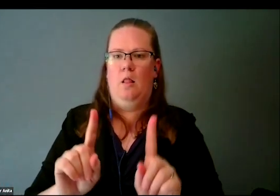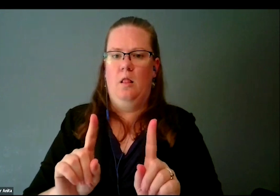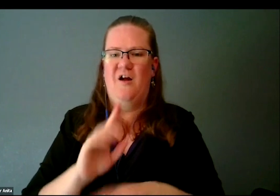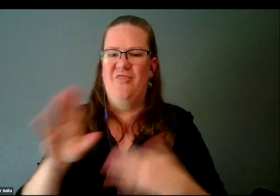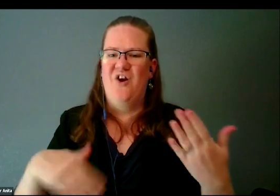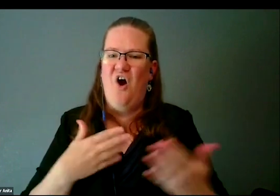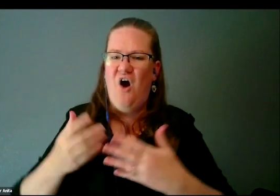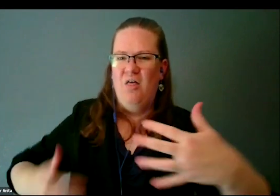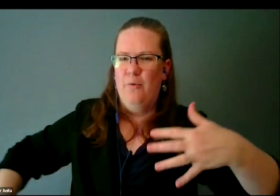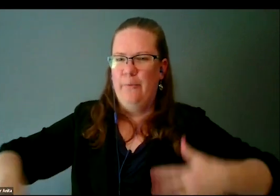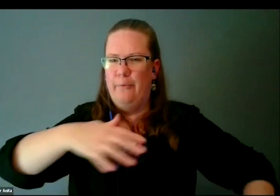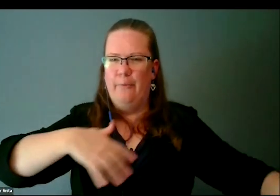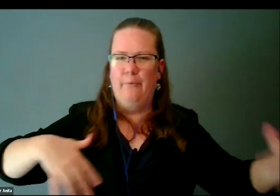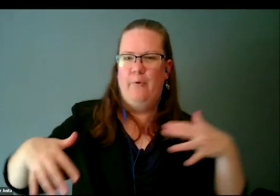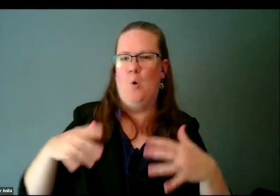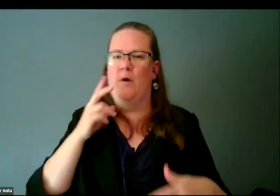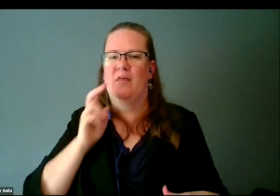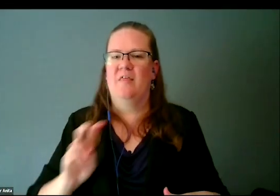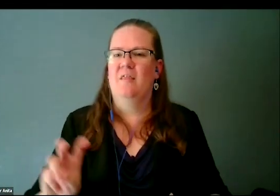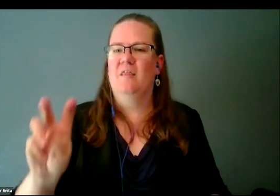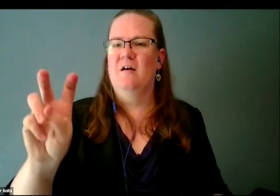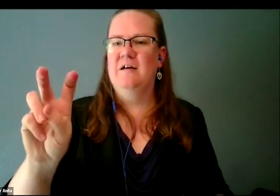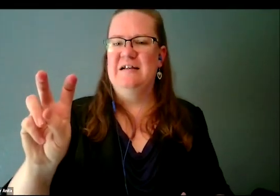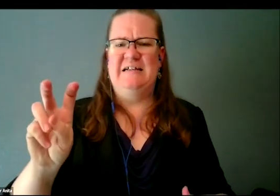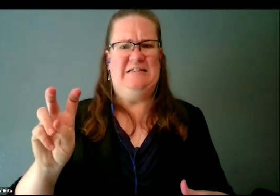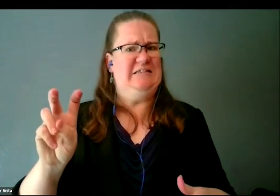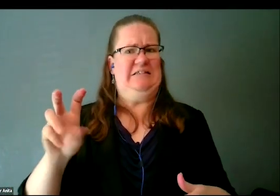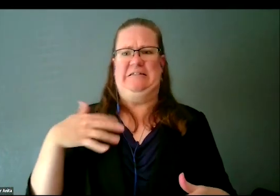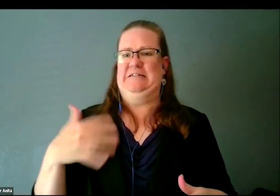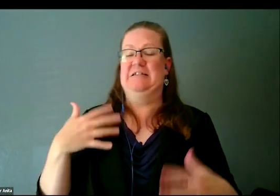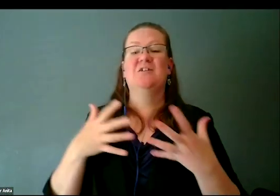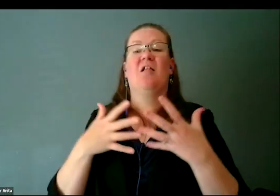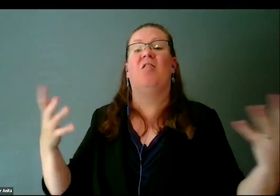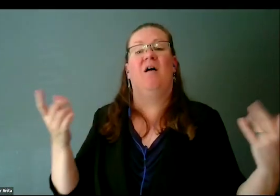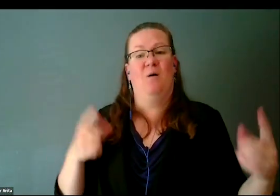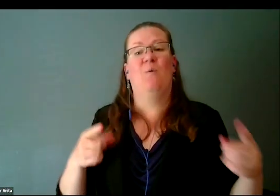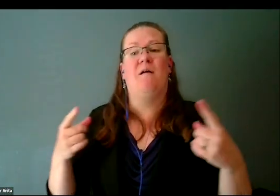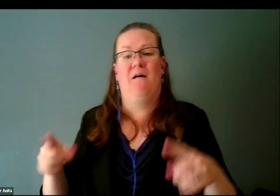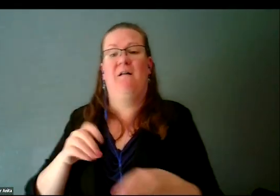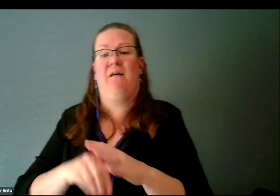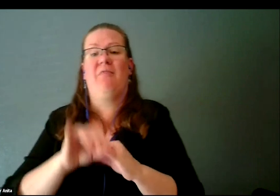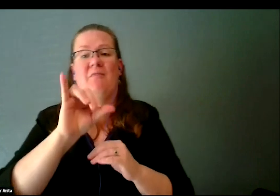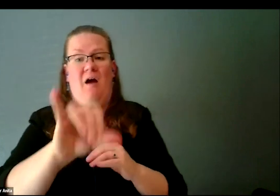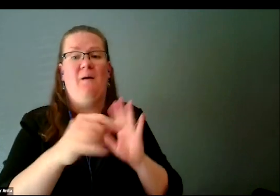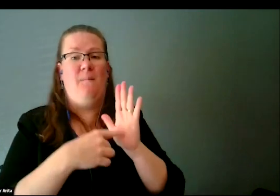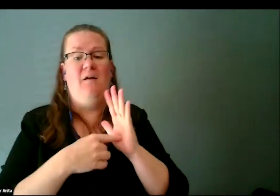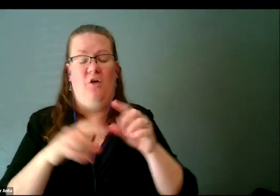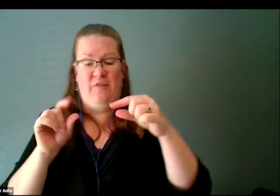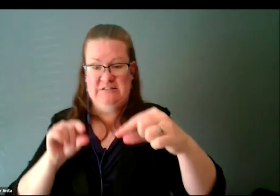in a large serpent. There's just a whole lot going on in this 3D model and that one was one of the harder ones